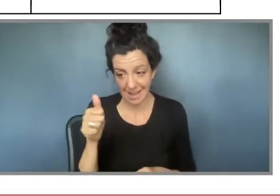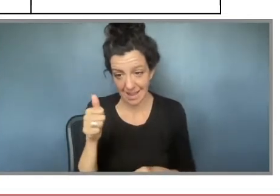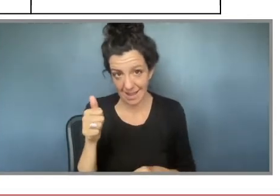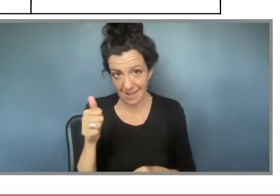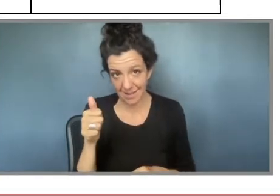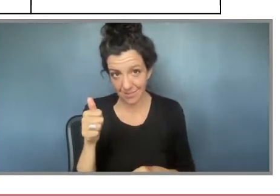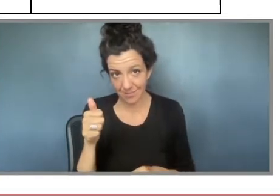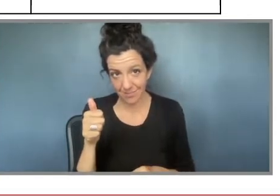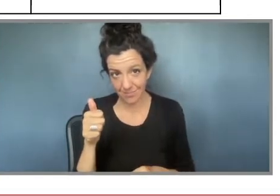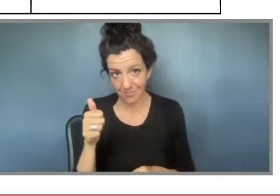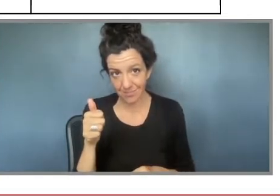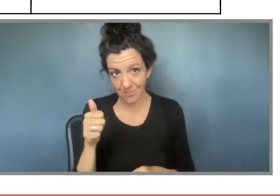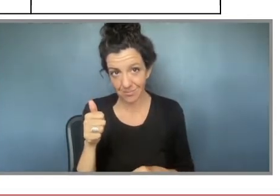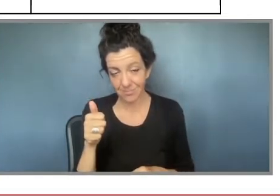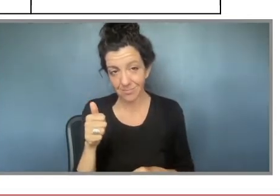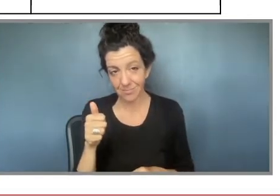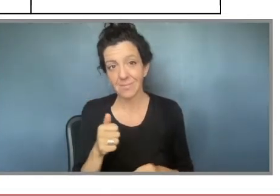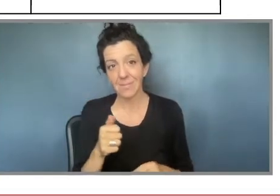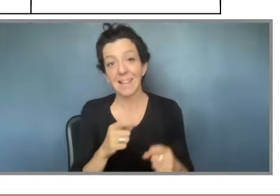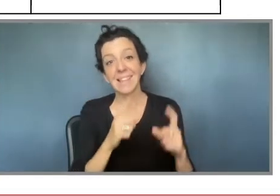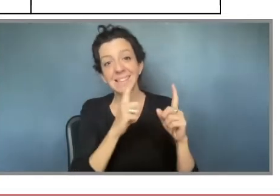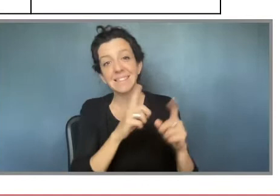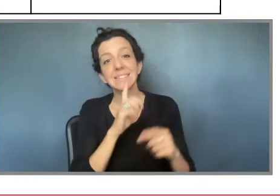Studio: Then populate, this is a This was our estimate of what those districts where.